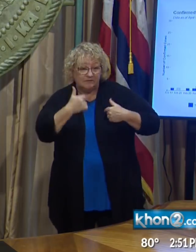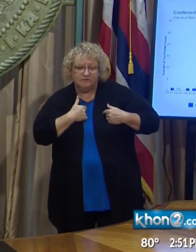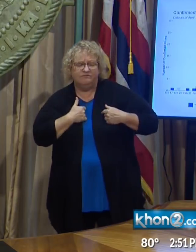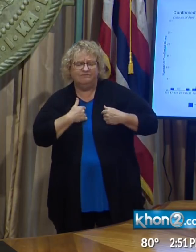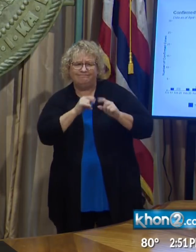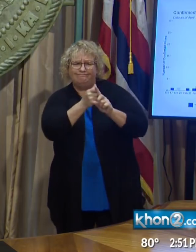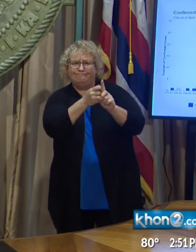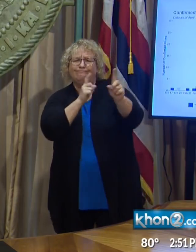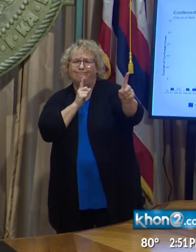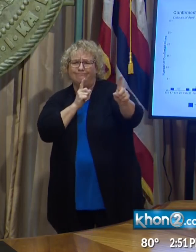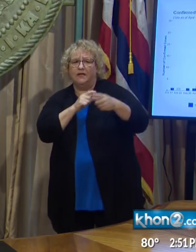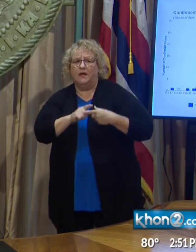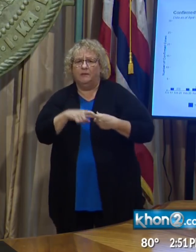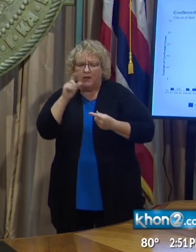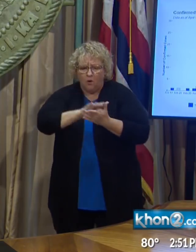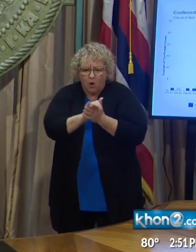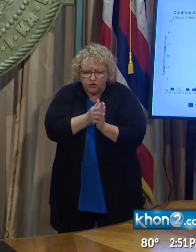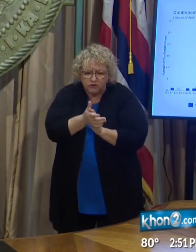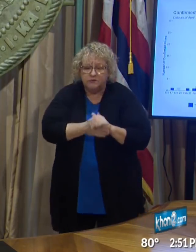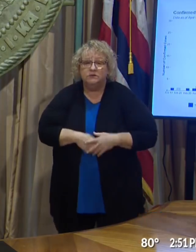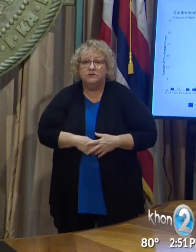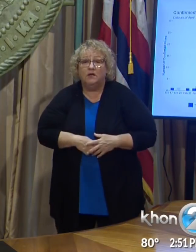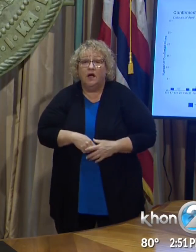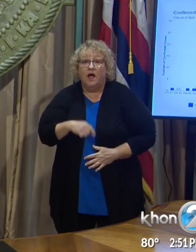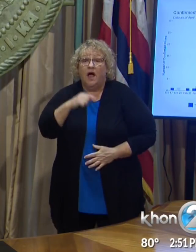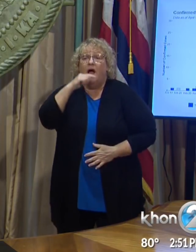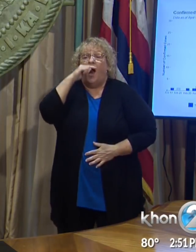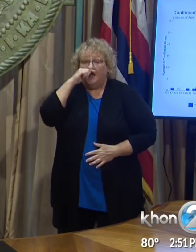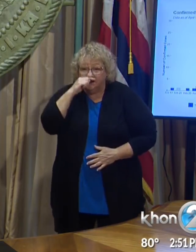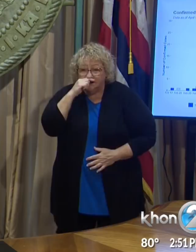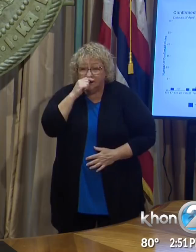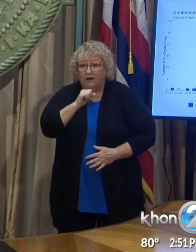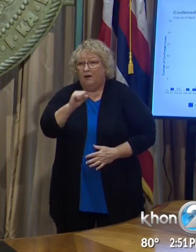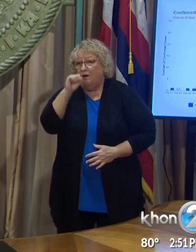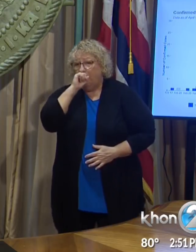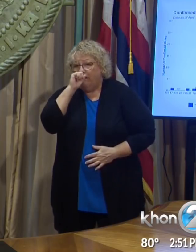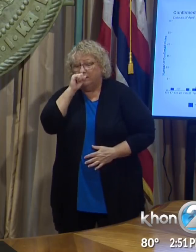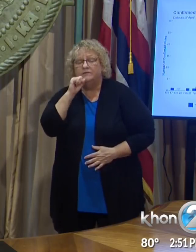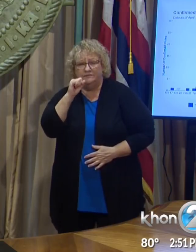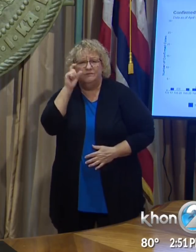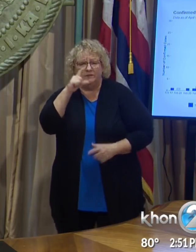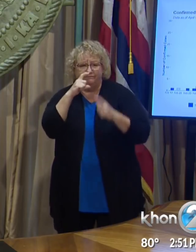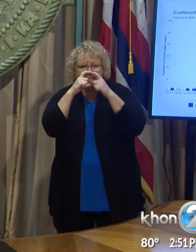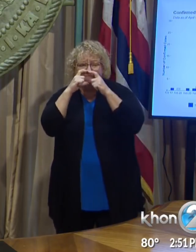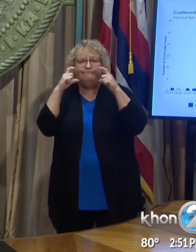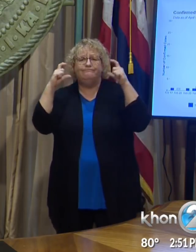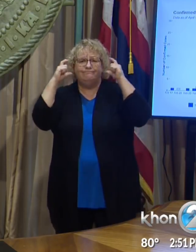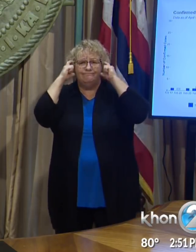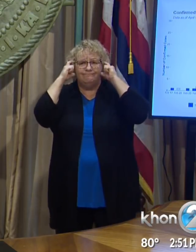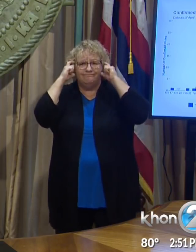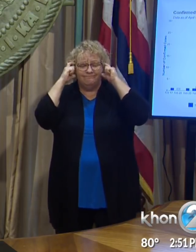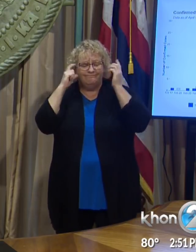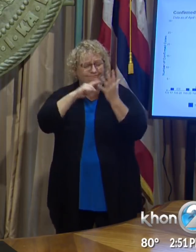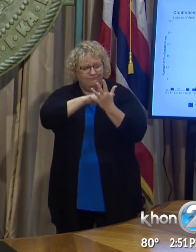PREVENTATIVE MEASURES. AVOID OTHERS THAT ARE SICK, WASH YOUR HANDS REGULARLY, SNEEZING